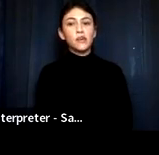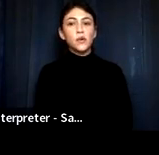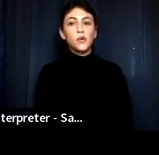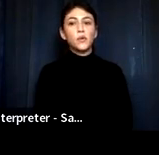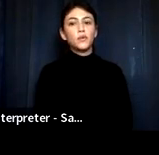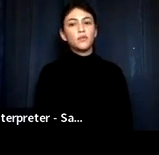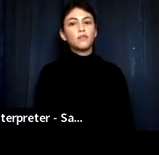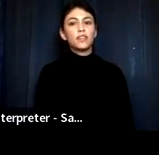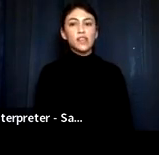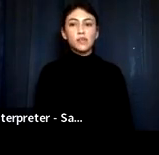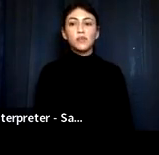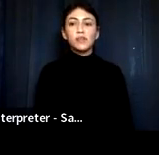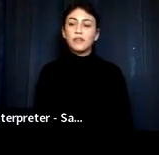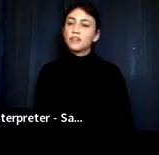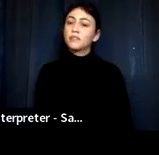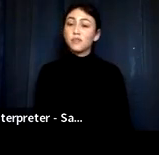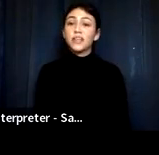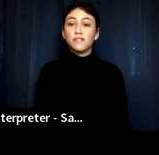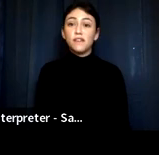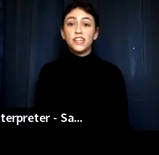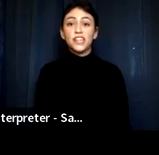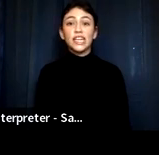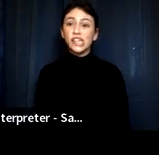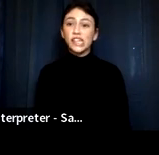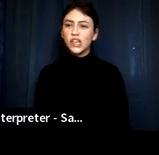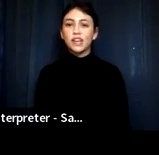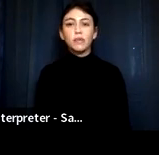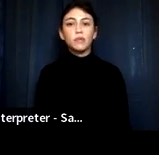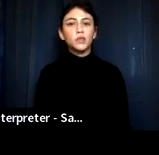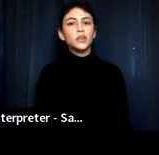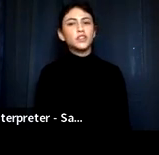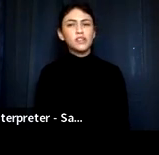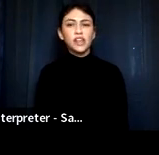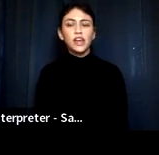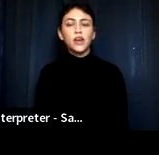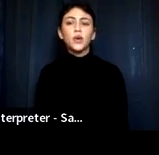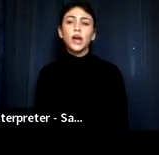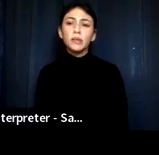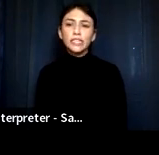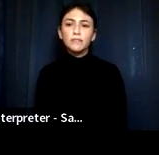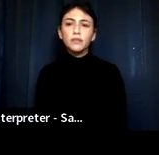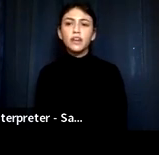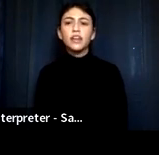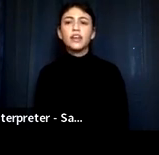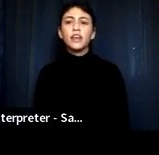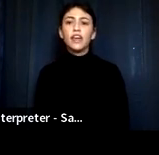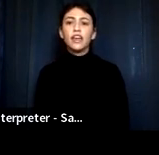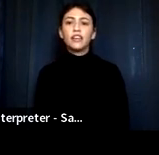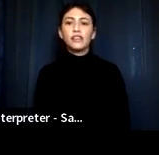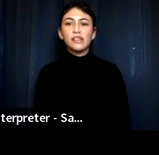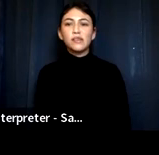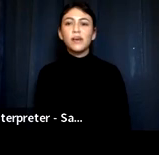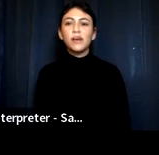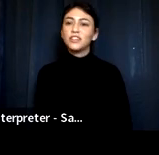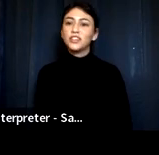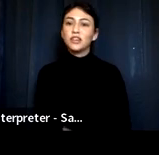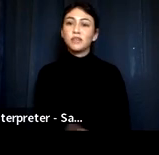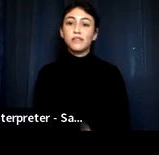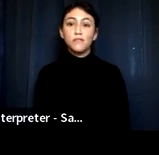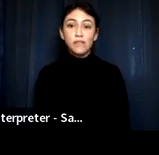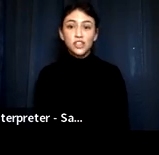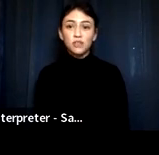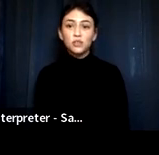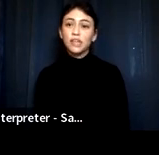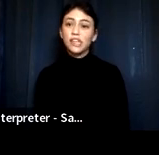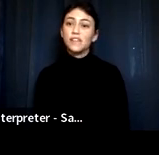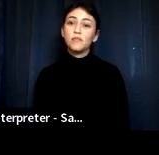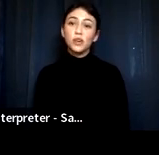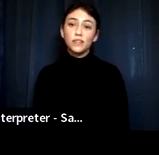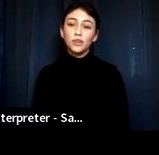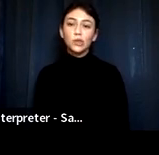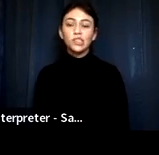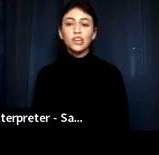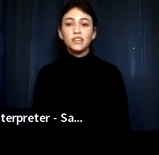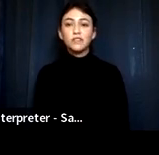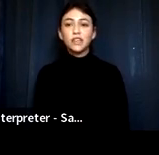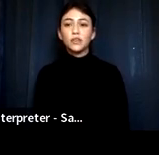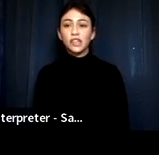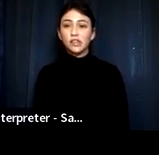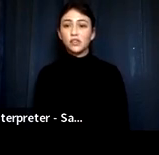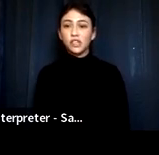And so the disabled perspectives often not considered, and people don't understand how to accommodate for it. And this is some often shares misinformation which makes it even more difficult to find the right solution.